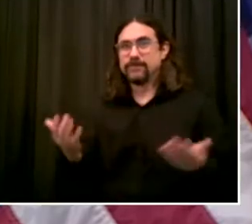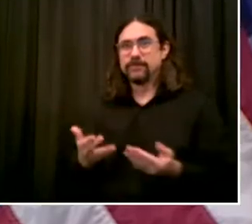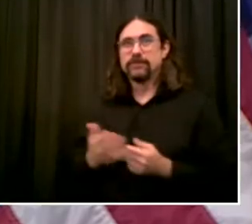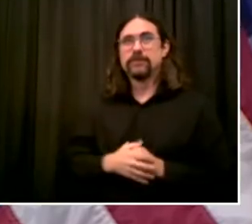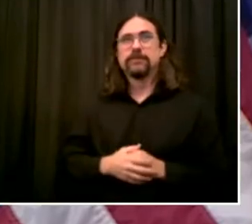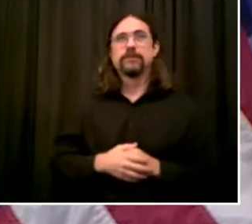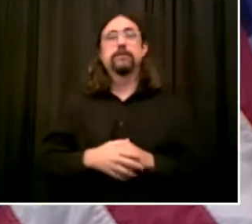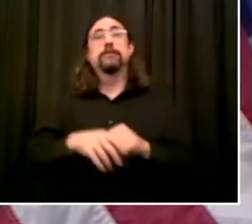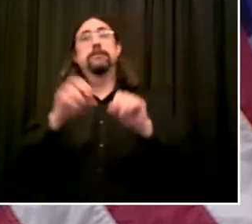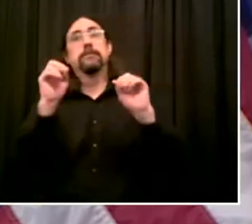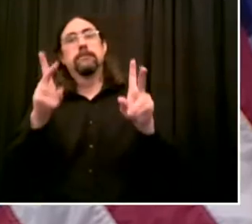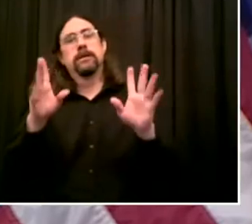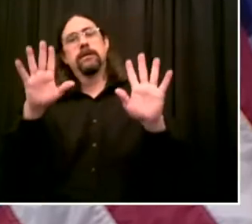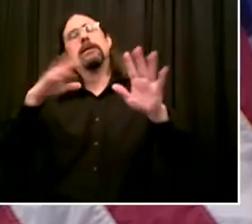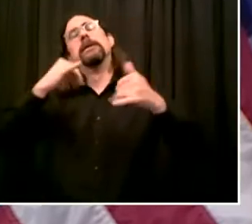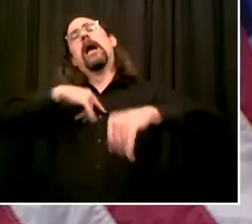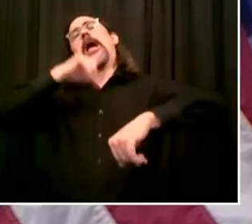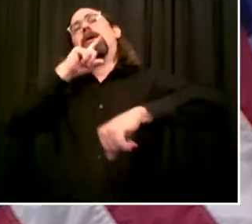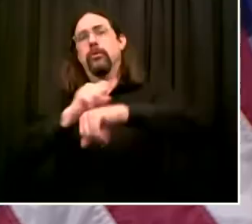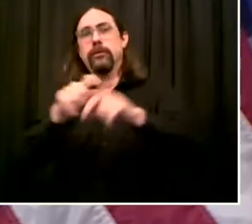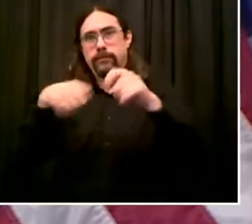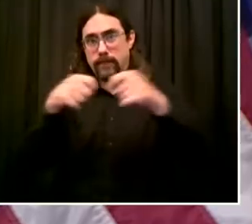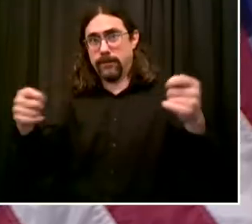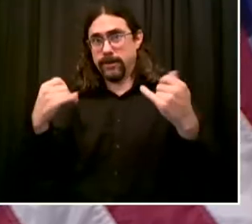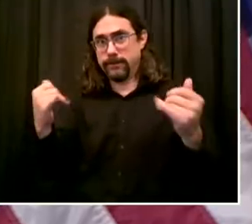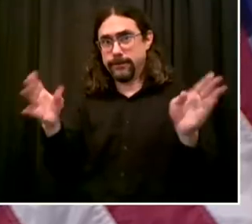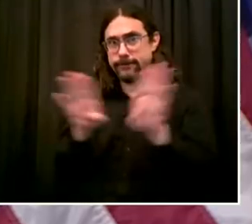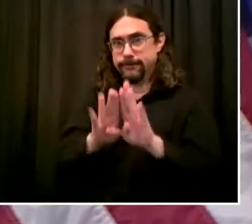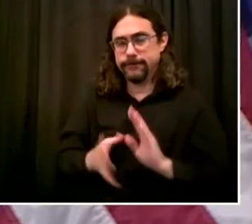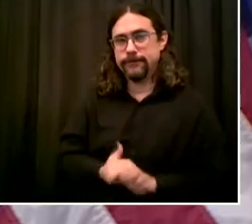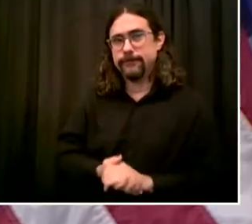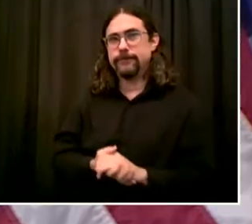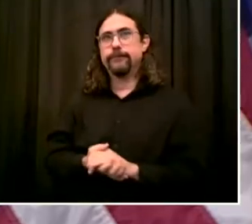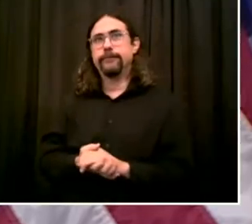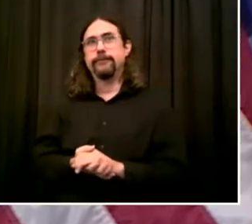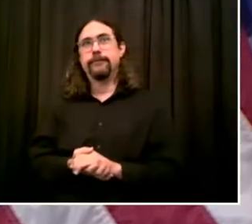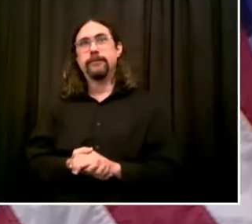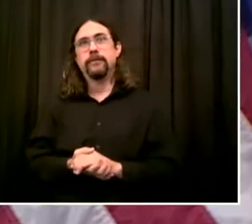IMPORTANT WORK TO DO.